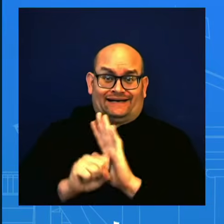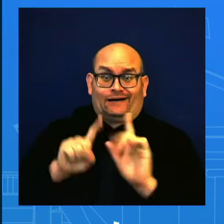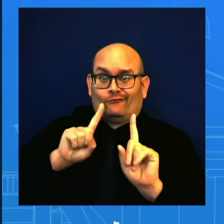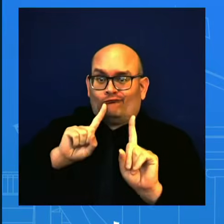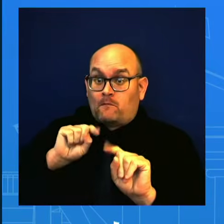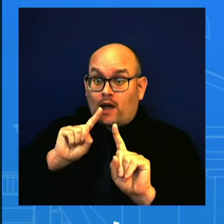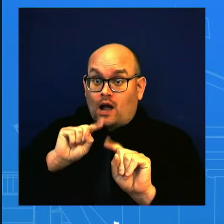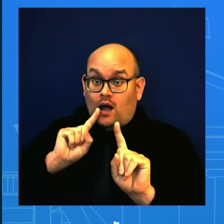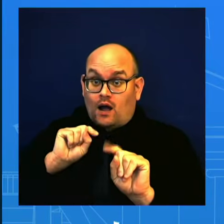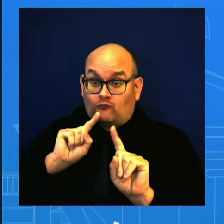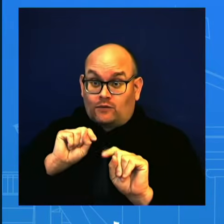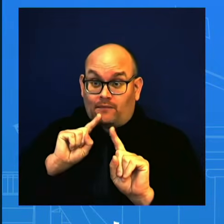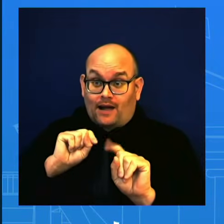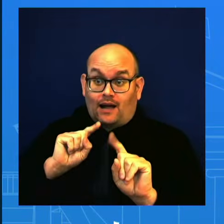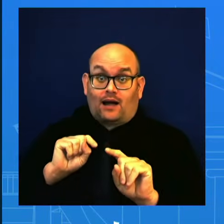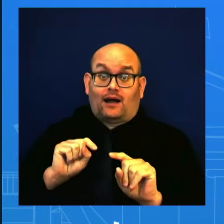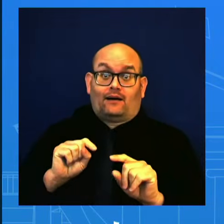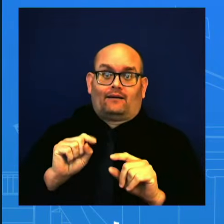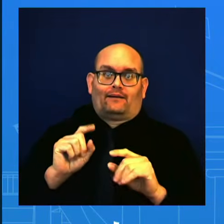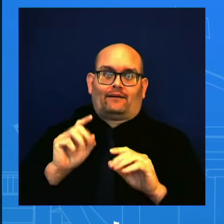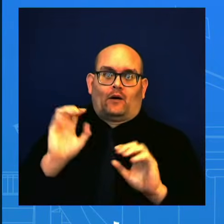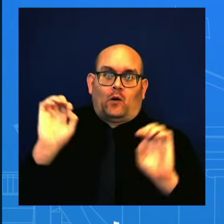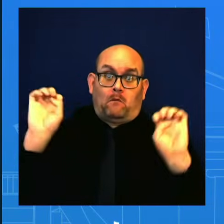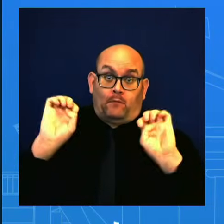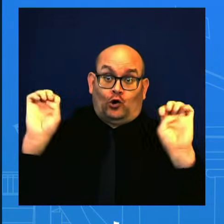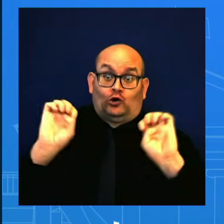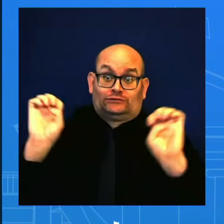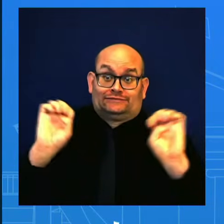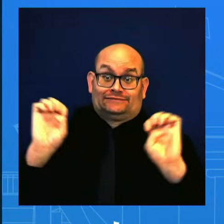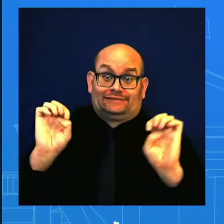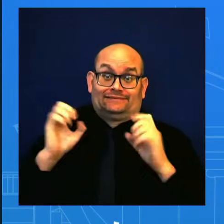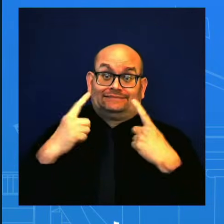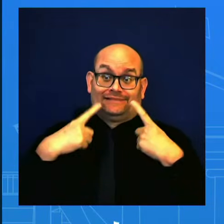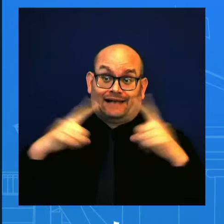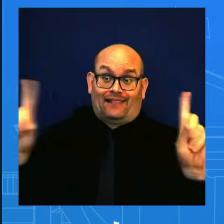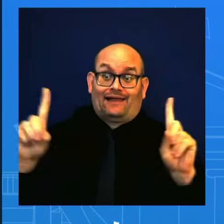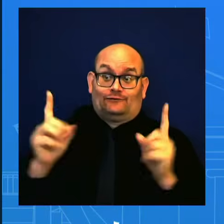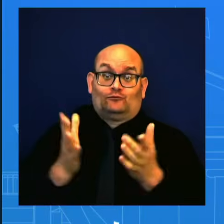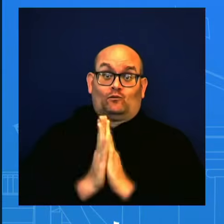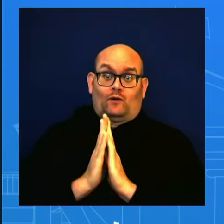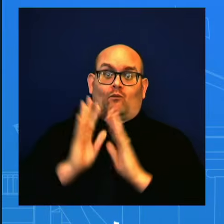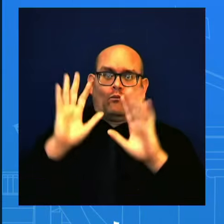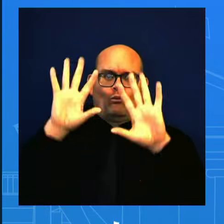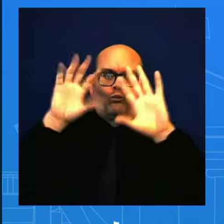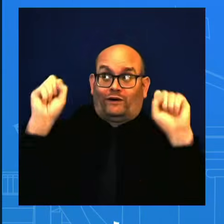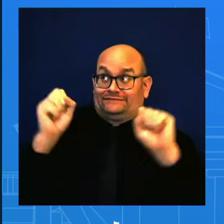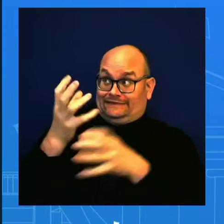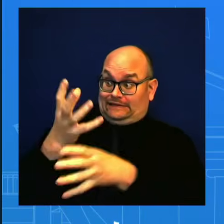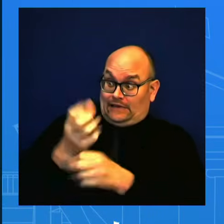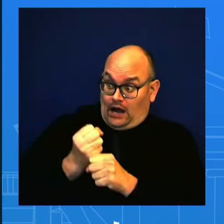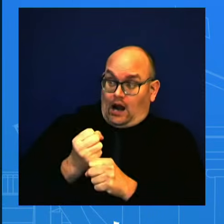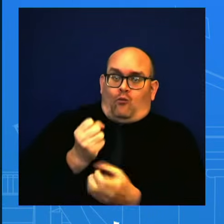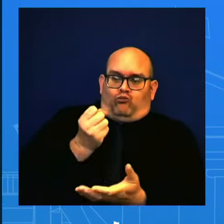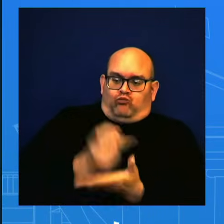HHS, U.S. Army Corps of Engineers, and U.S. Coast Guard have deployed and are prepared to support as needed.